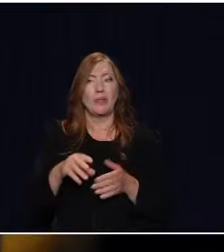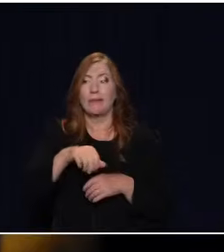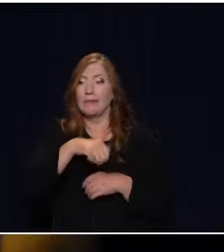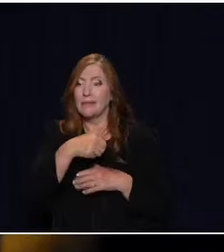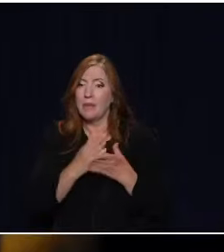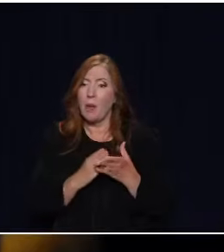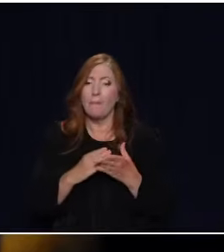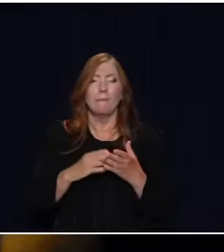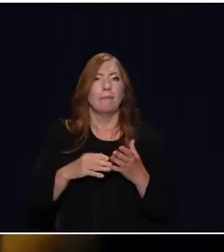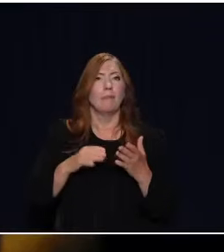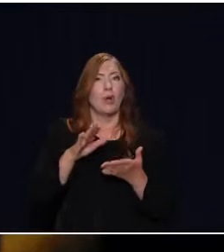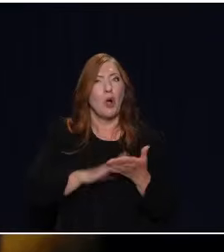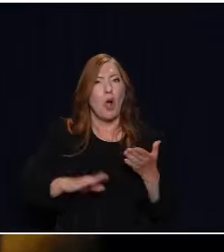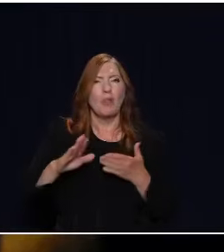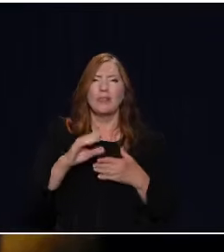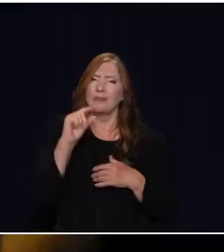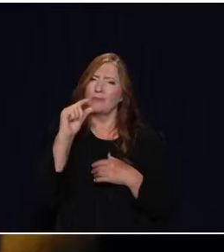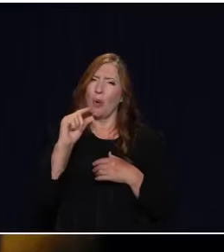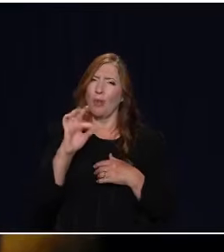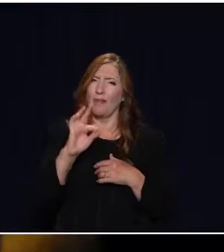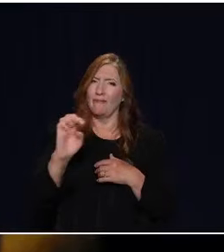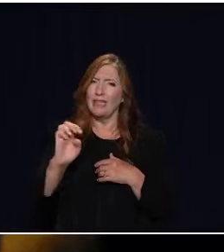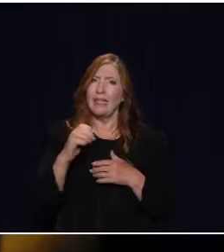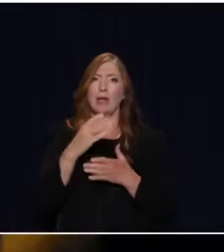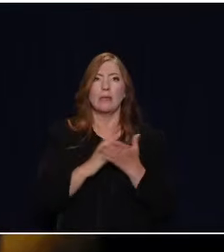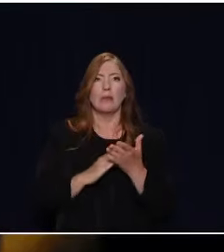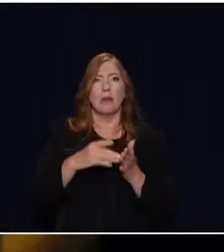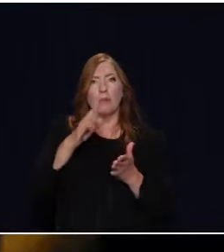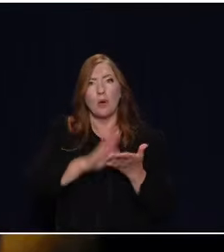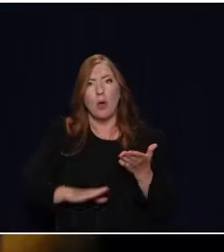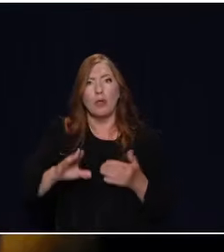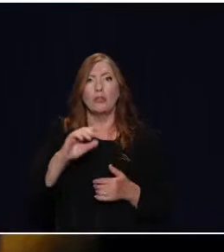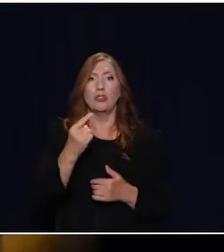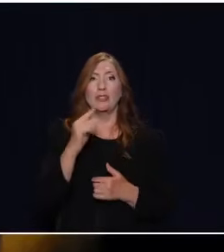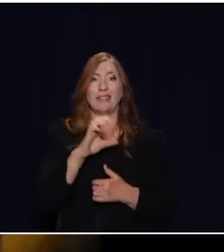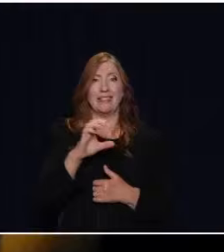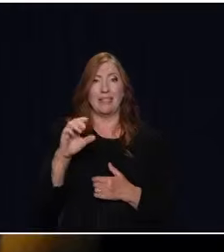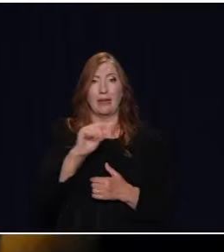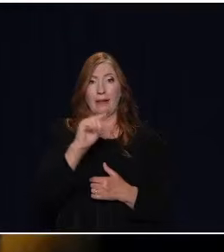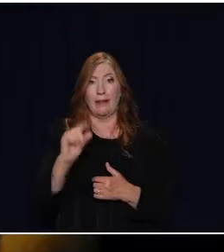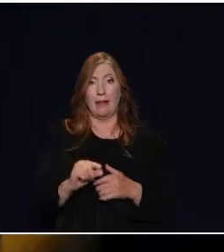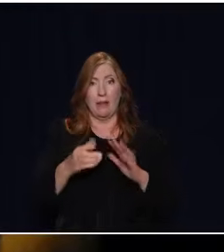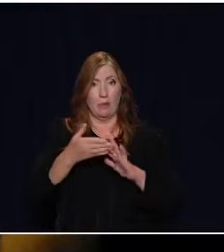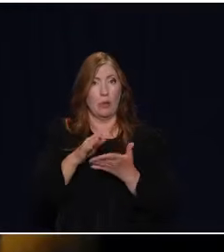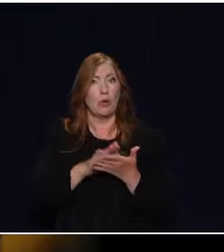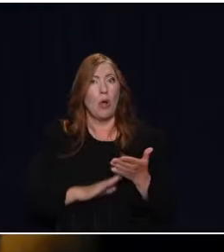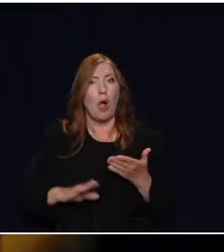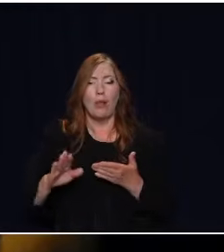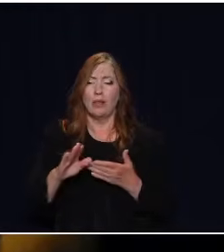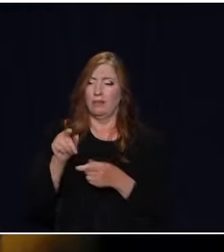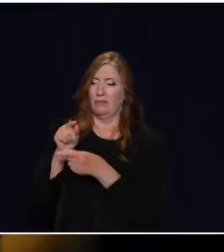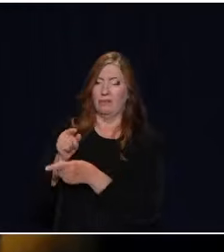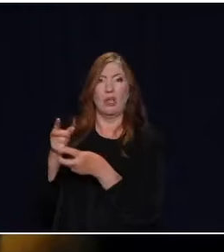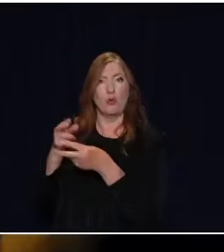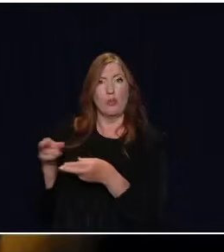SOME COLLEGES MAKE IT NO COST TO HIGH SCHOOL STUDENTS.